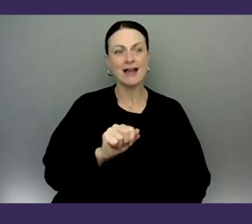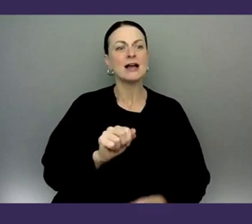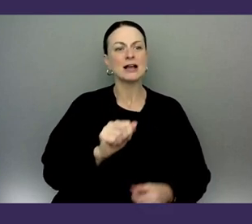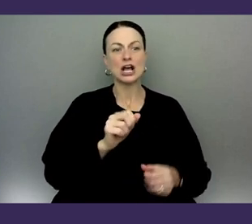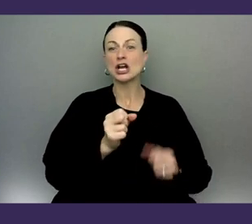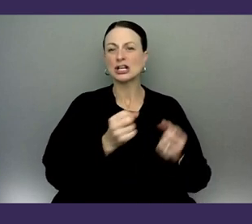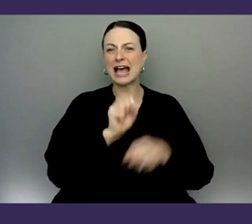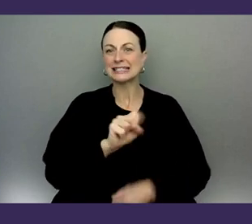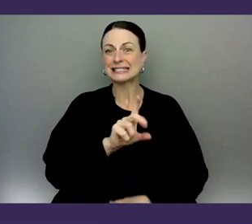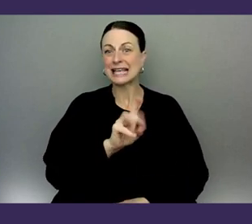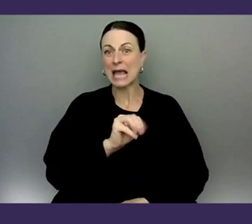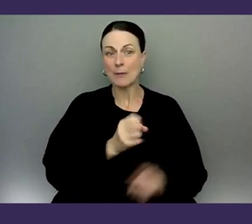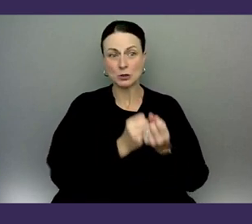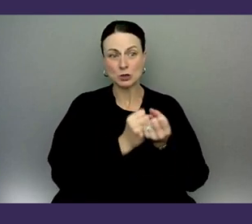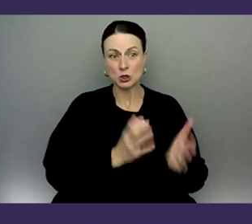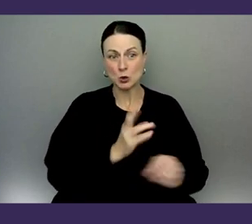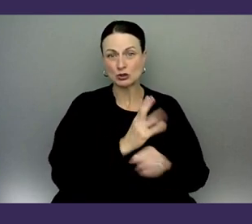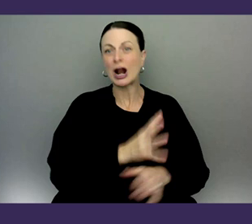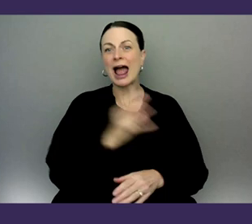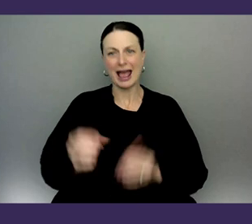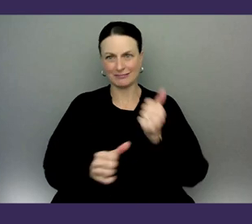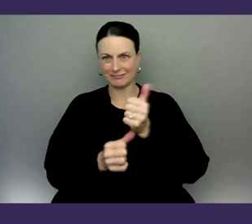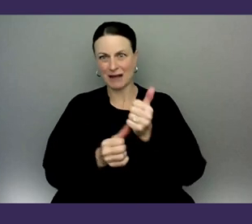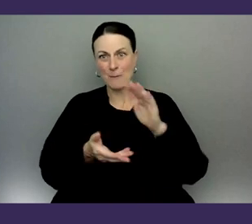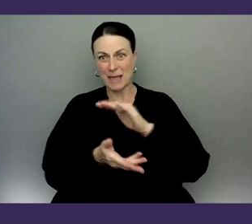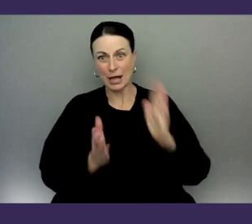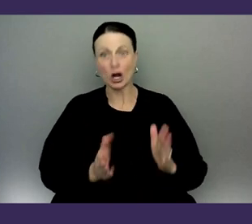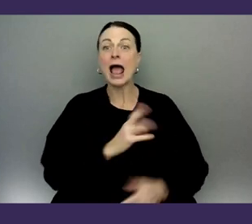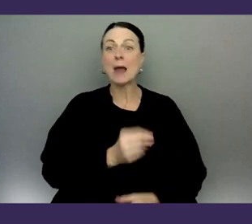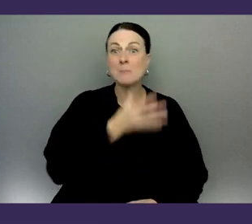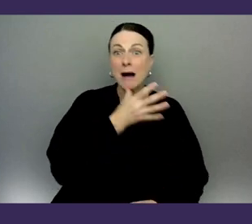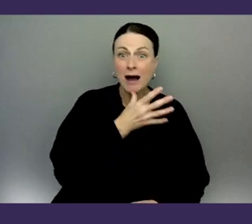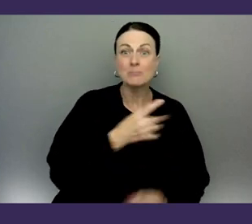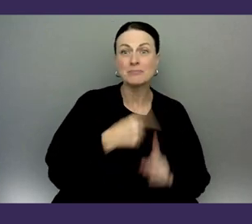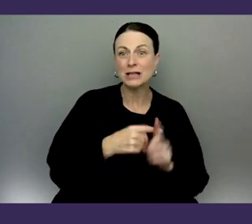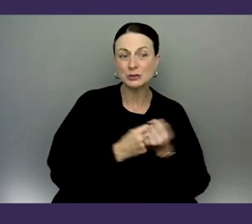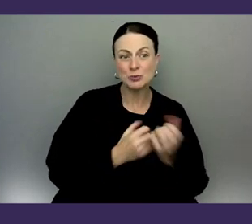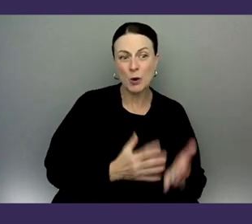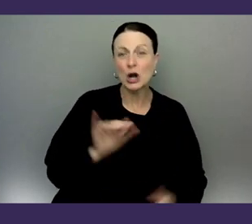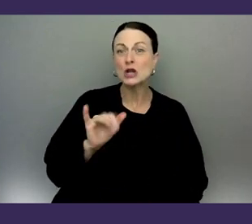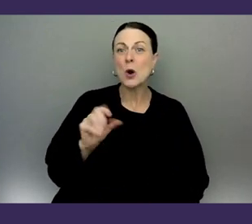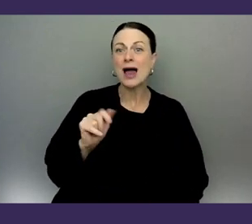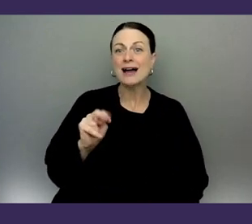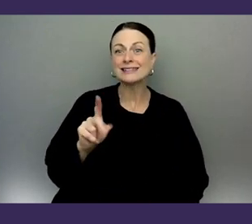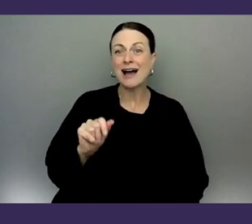And Karla's mom and supporter, Yolanda, who's also a wonderful disability advocate